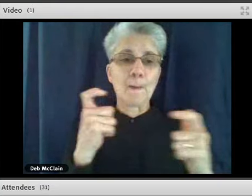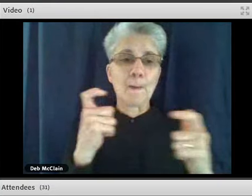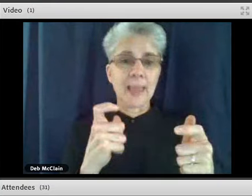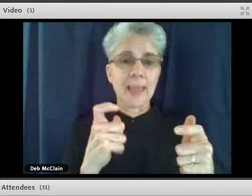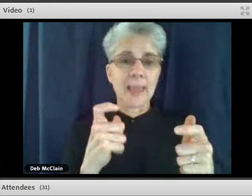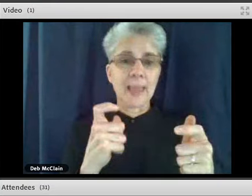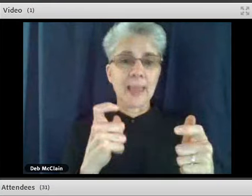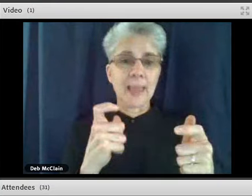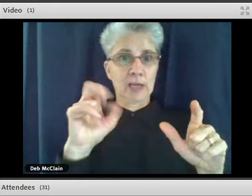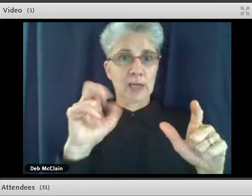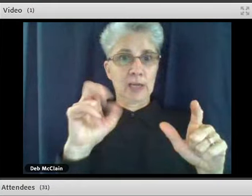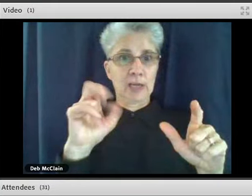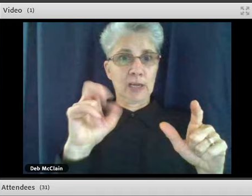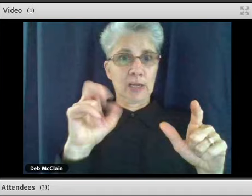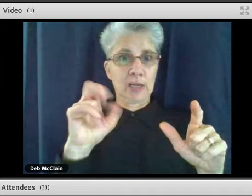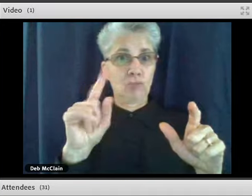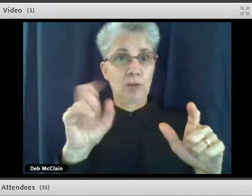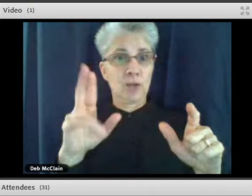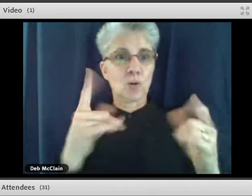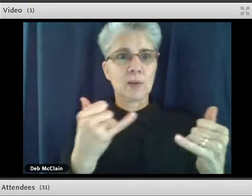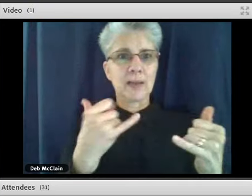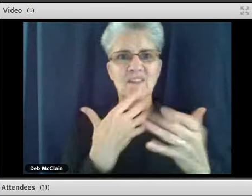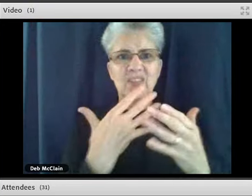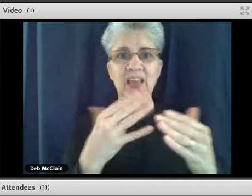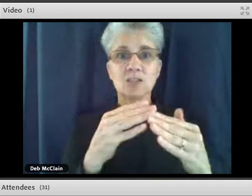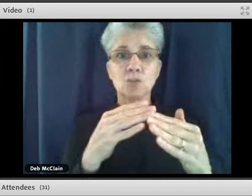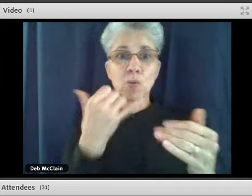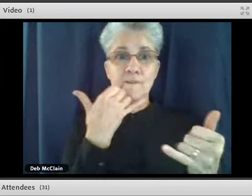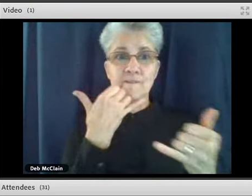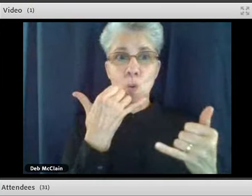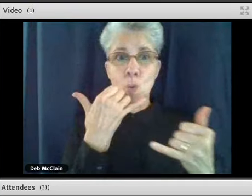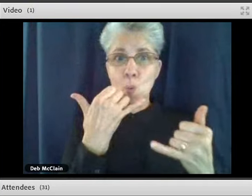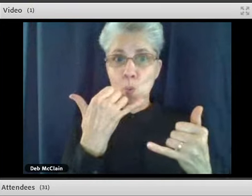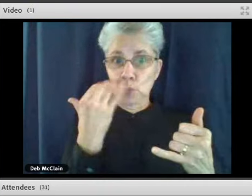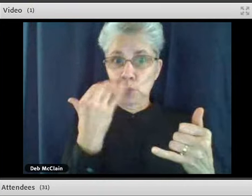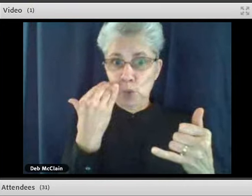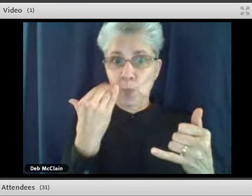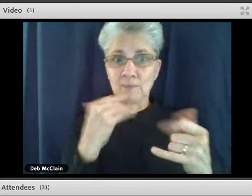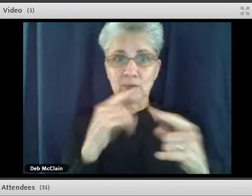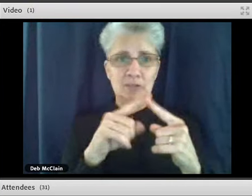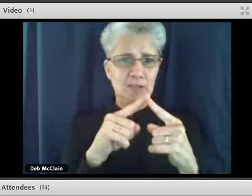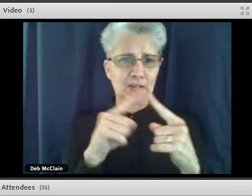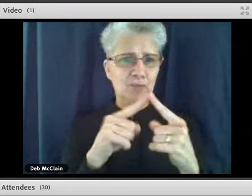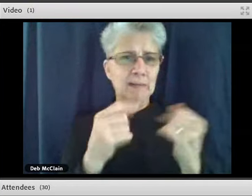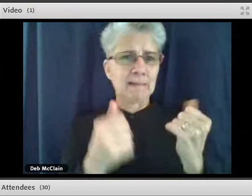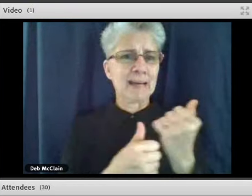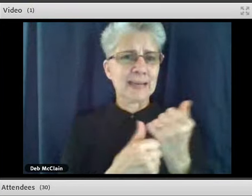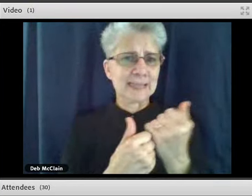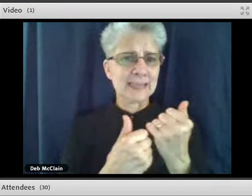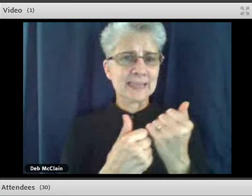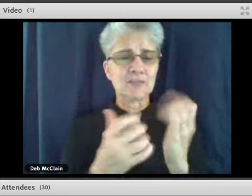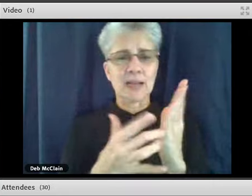it used to be, back in the day, we had the big Vandar Fire screen reader. and you put the book under it. Well, now, you've got those things on your phone.